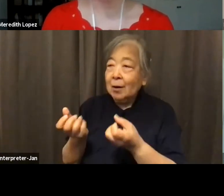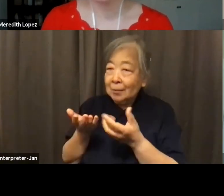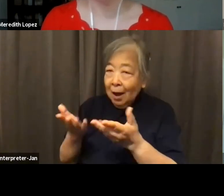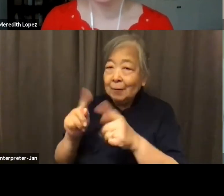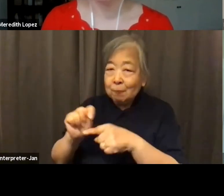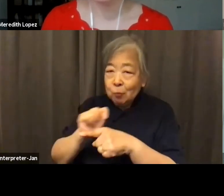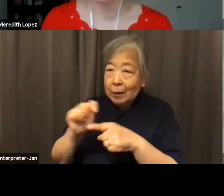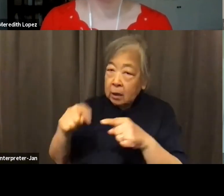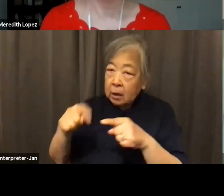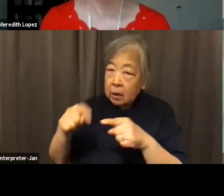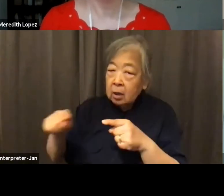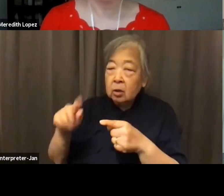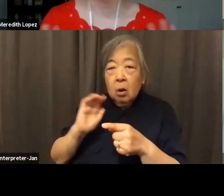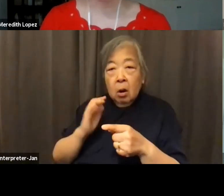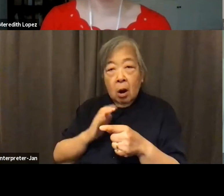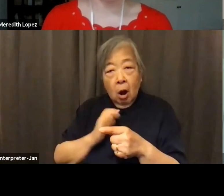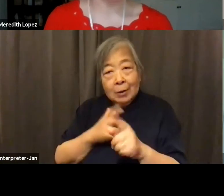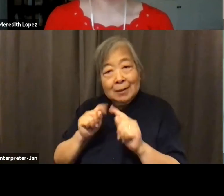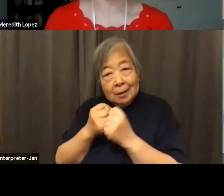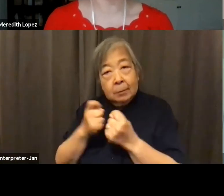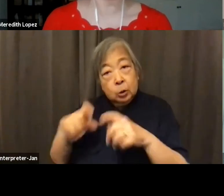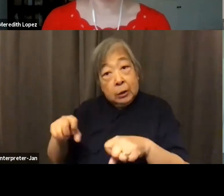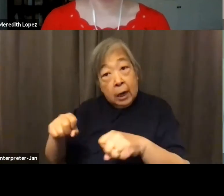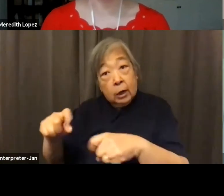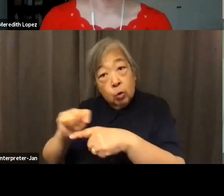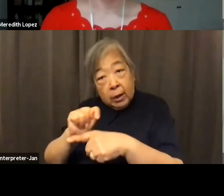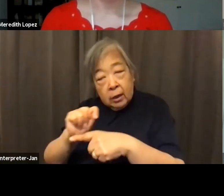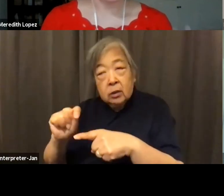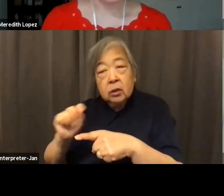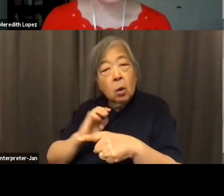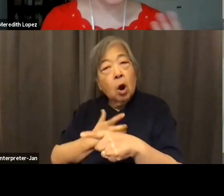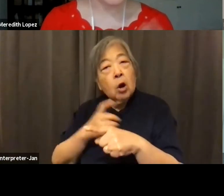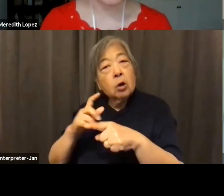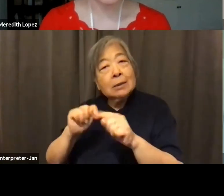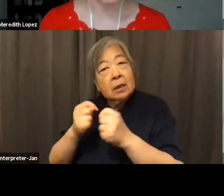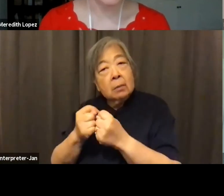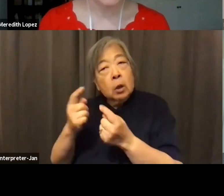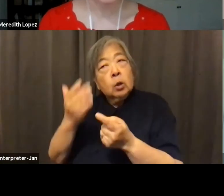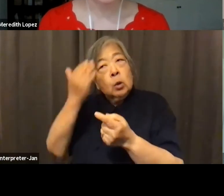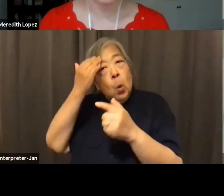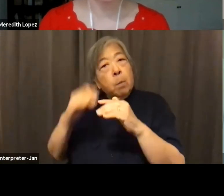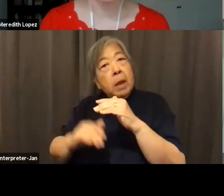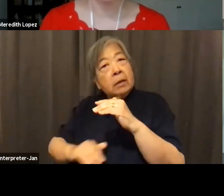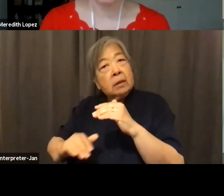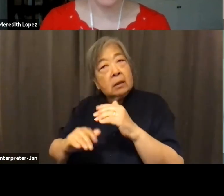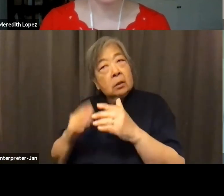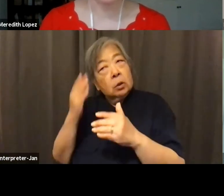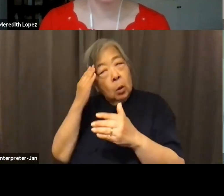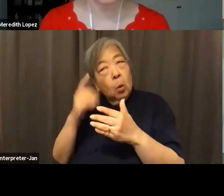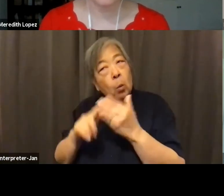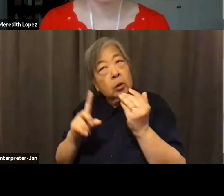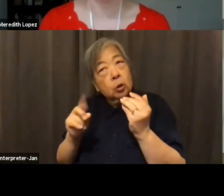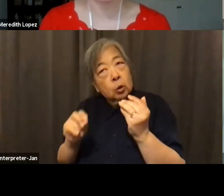team could at least know all the basics for what they needed to do in order to make documents,